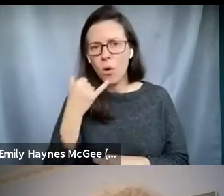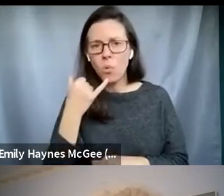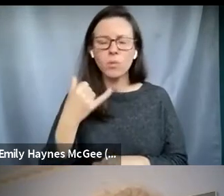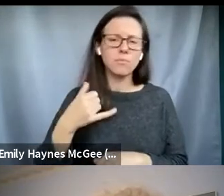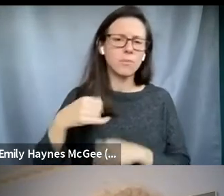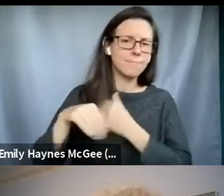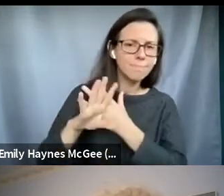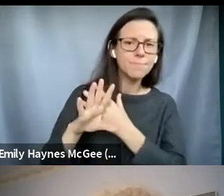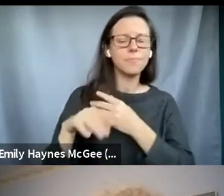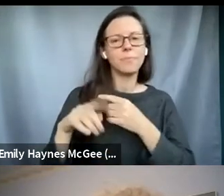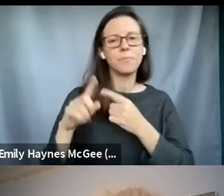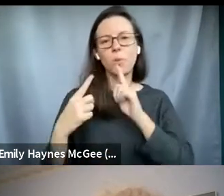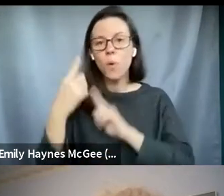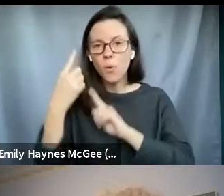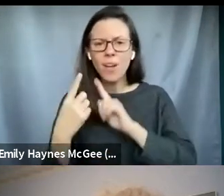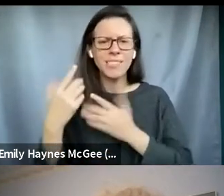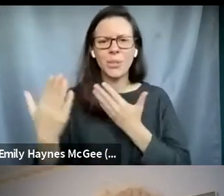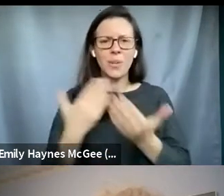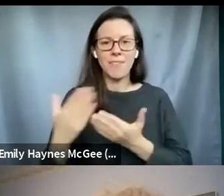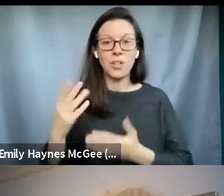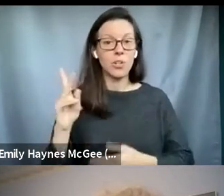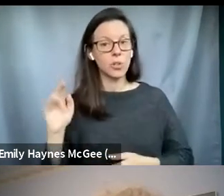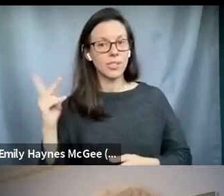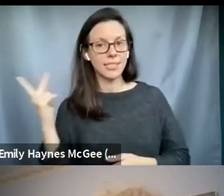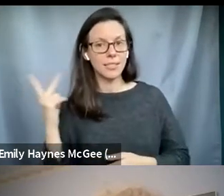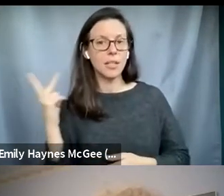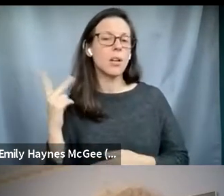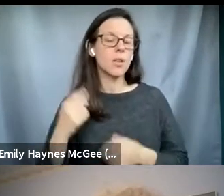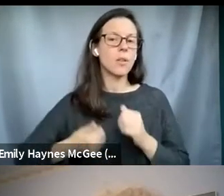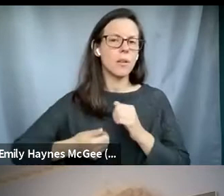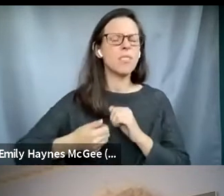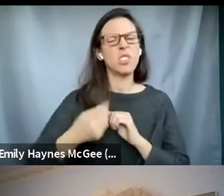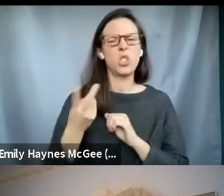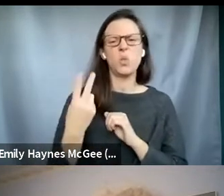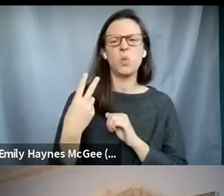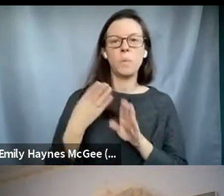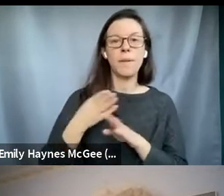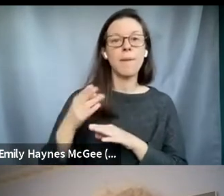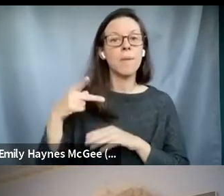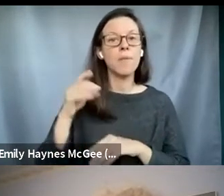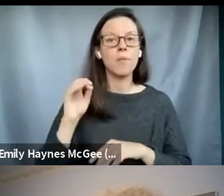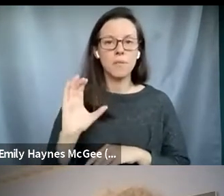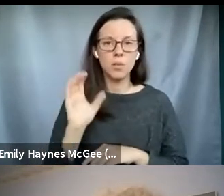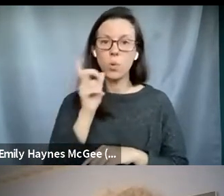Krista and I are the main two point people that will be answering the Grit Fund e mail